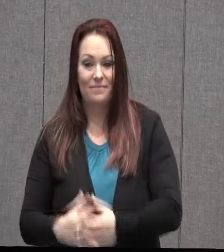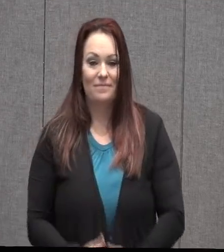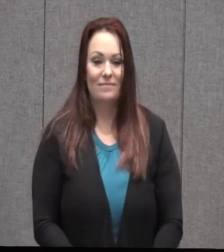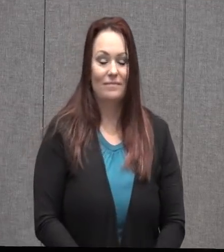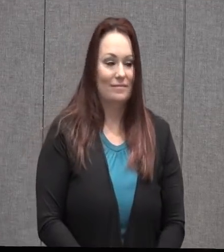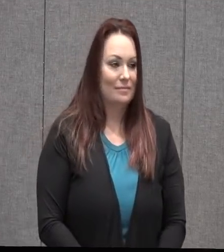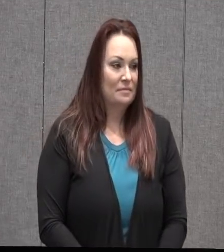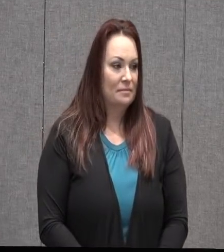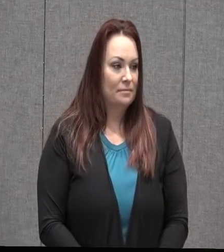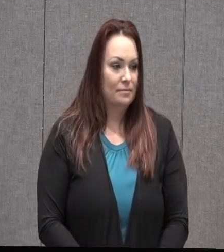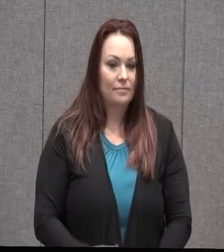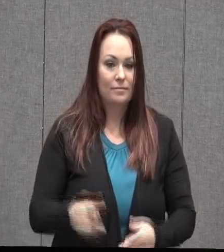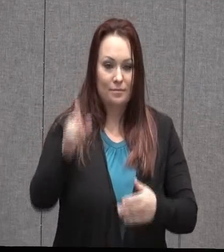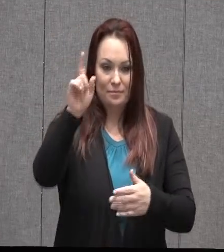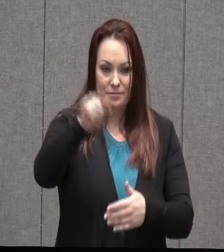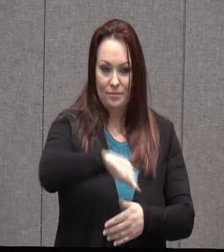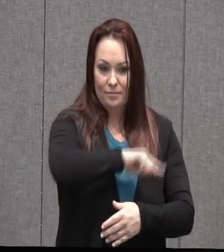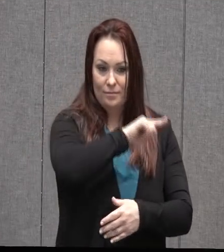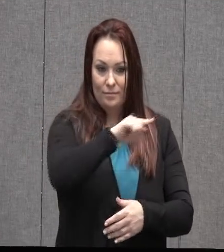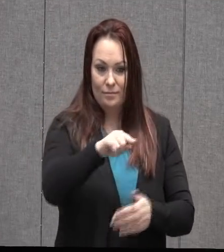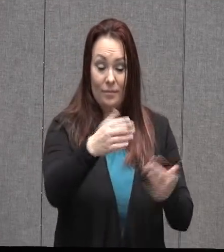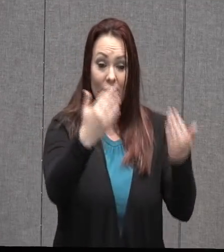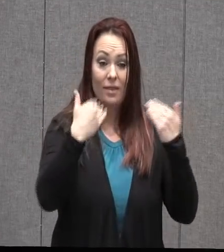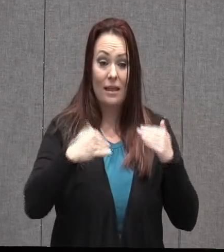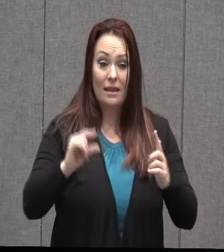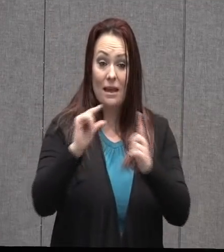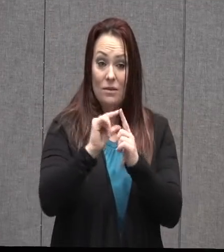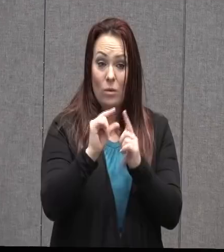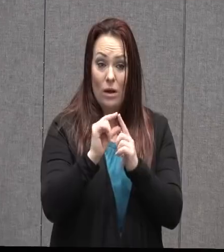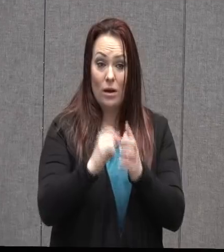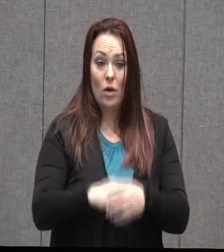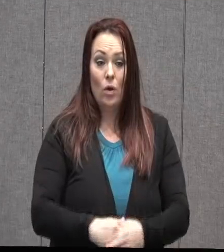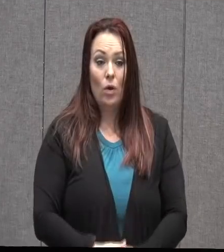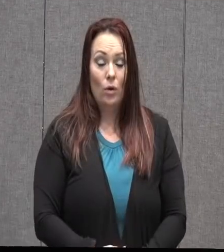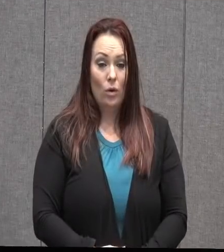Okay, our next word is ring.